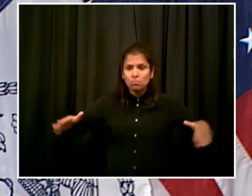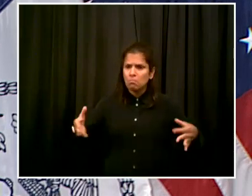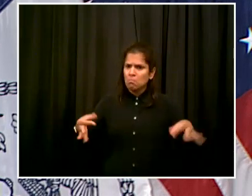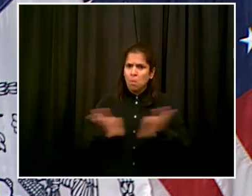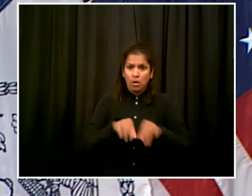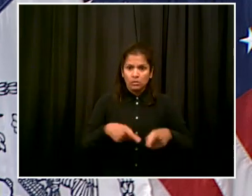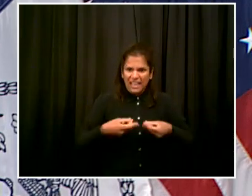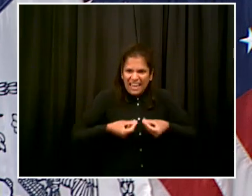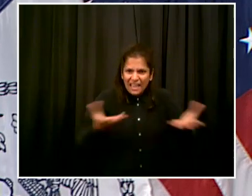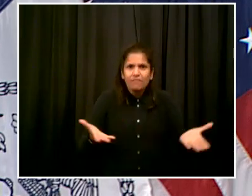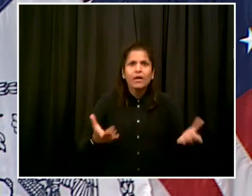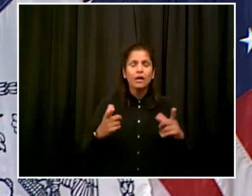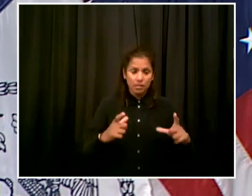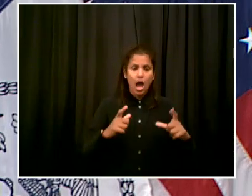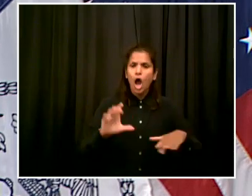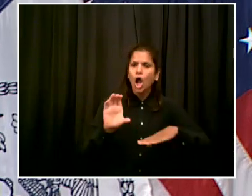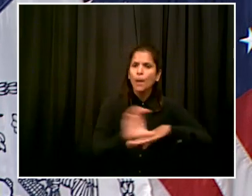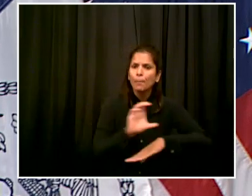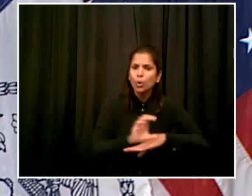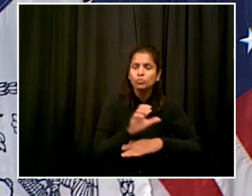EVERY CHILD WHO